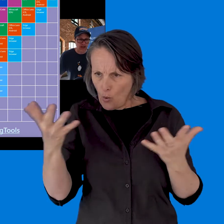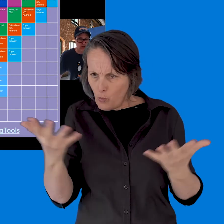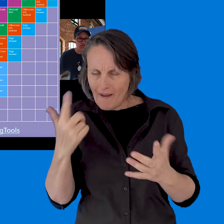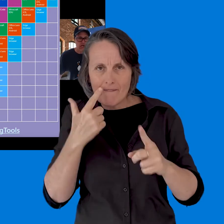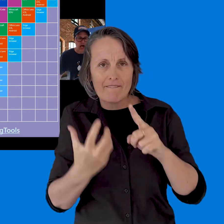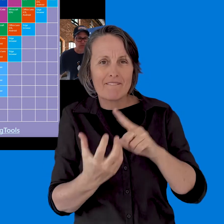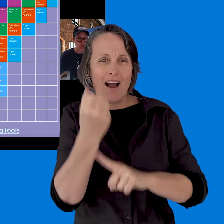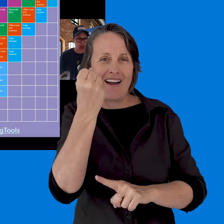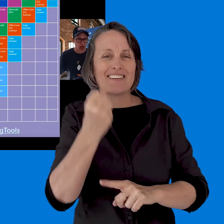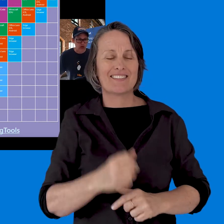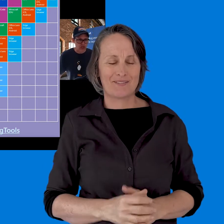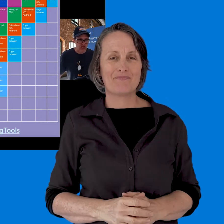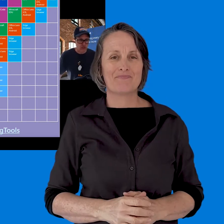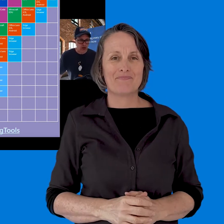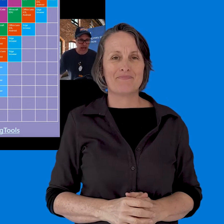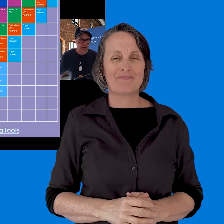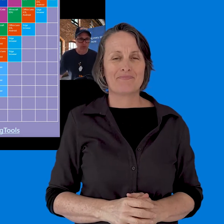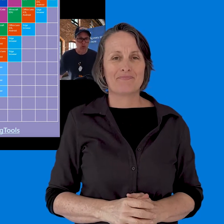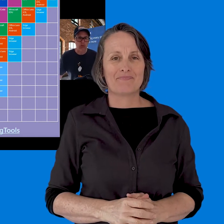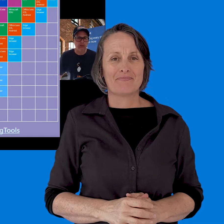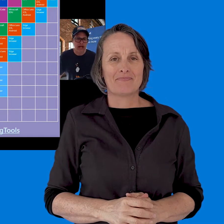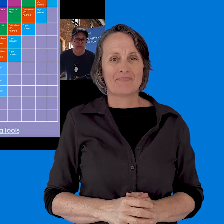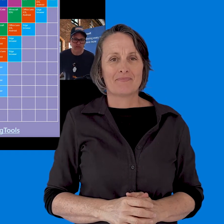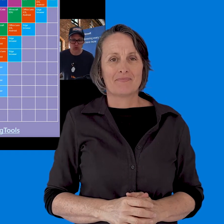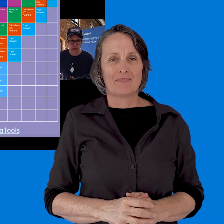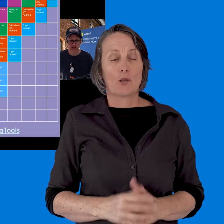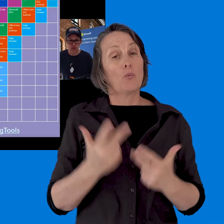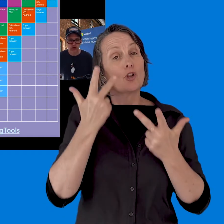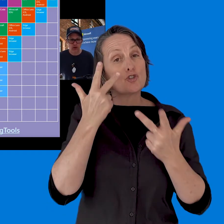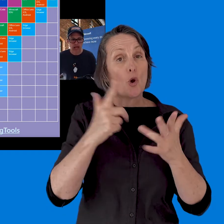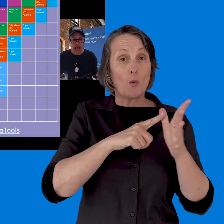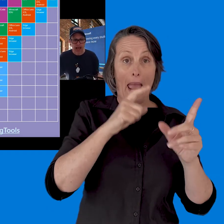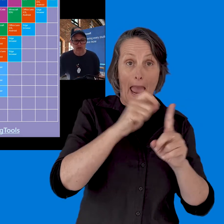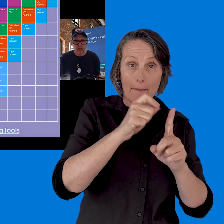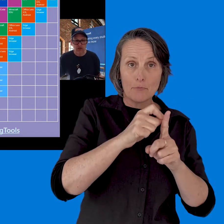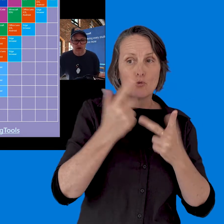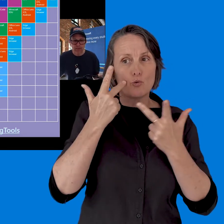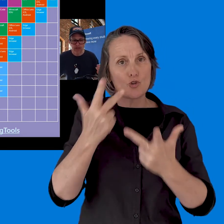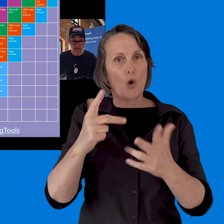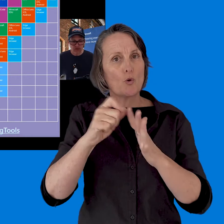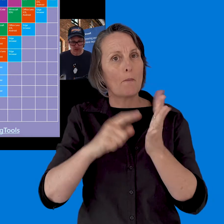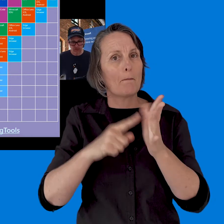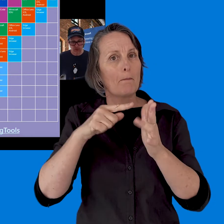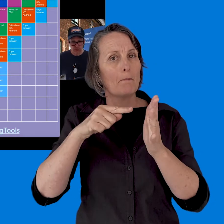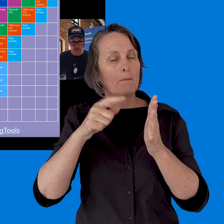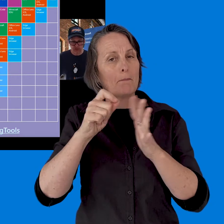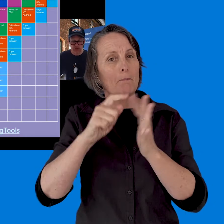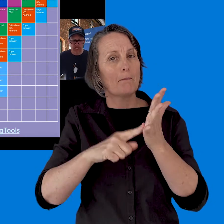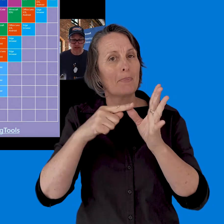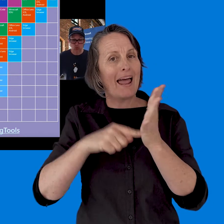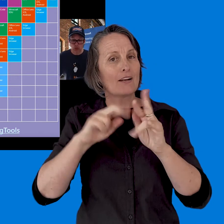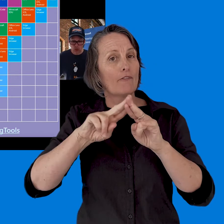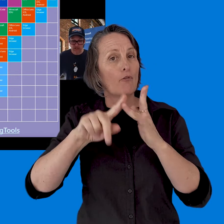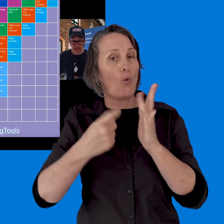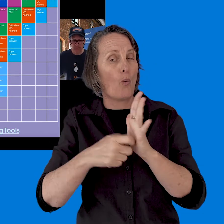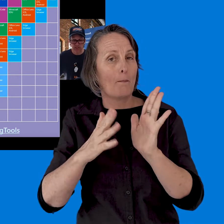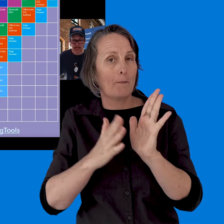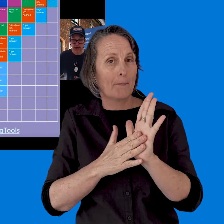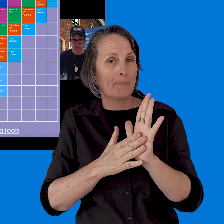found not just what app, but what platform as well. And you can grab the evergreen version of this, meaning that it will always be up to date